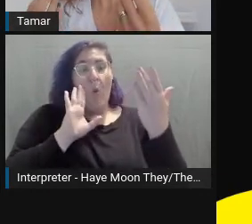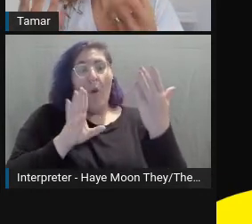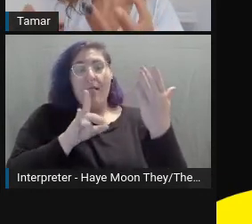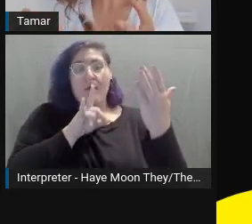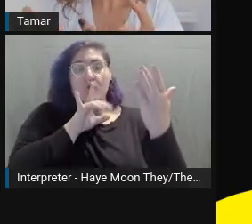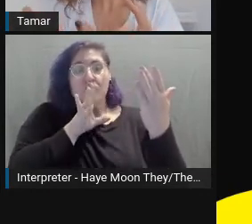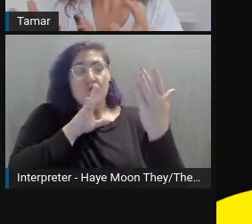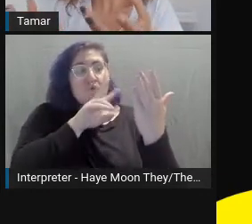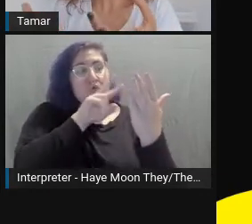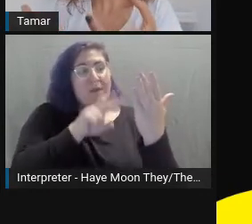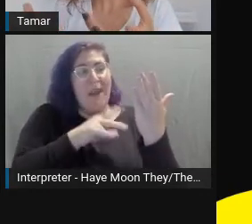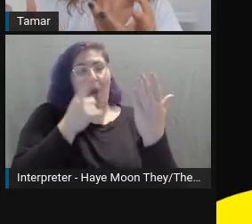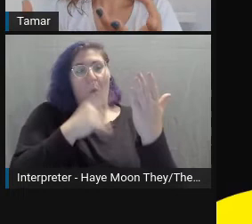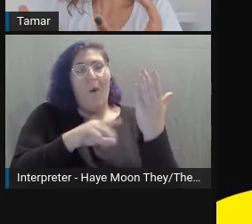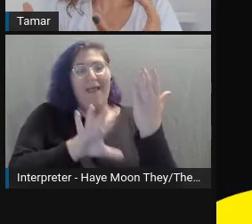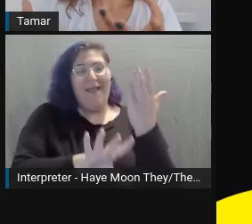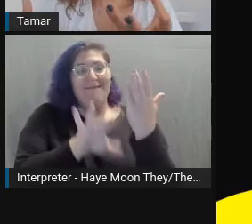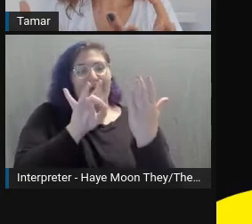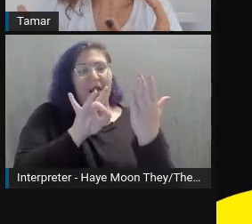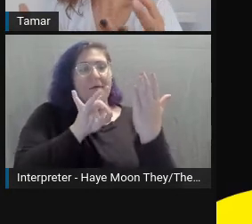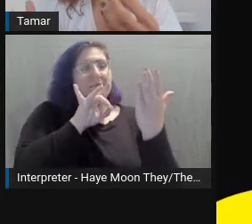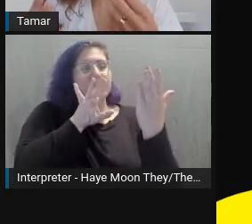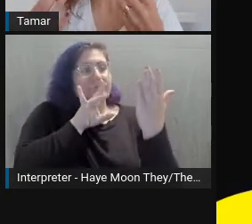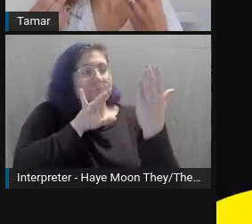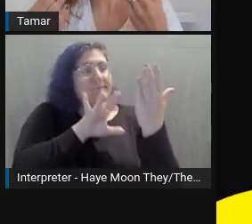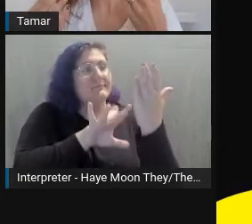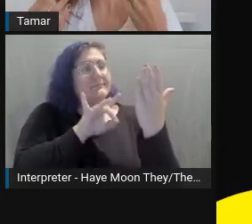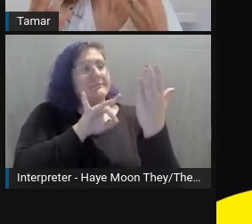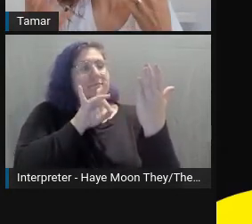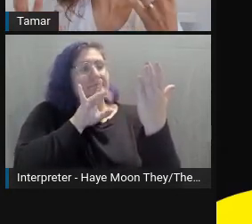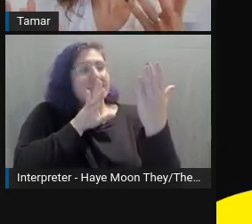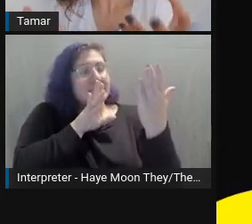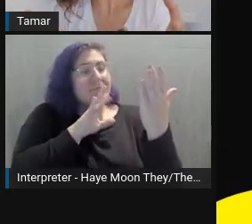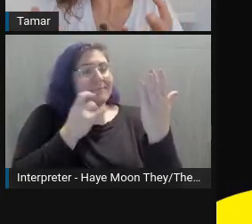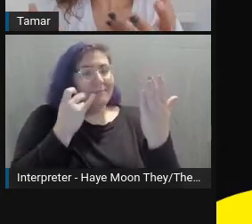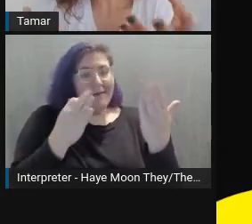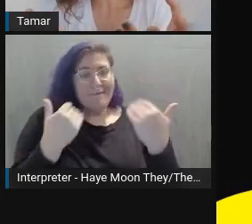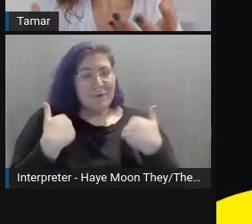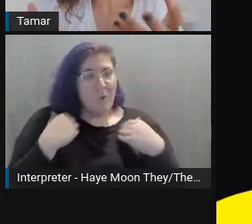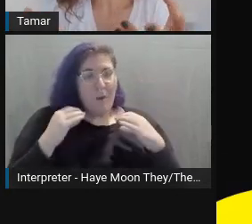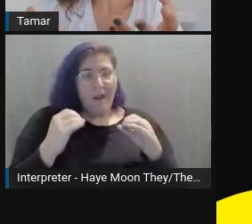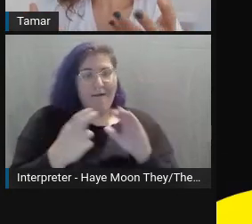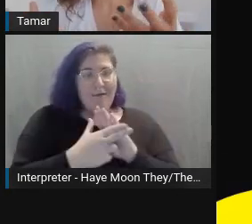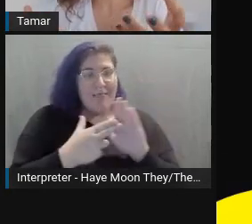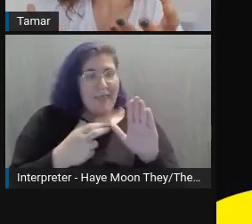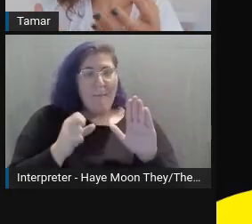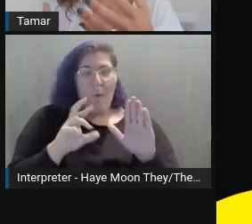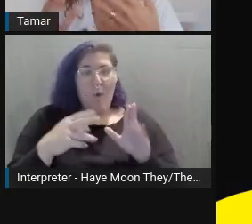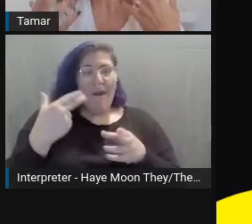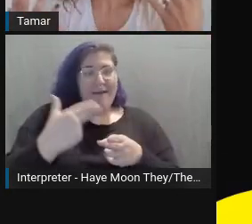If these icons don't have some sort of a label or a name implemented,